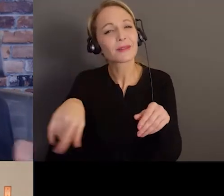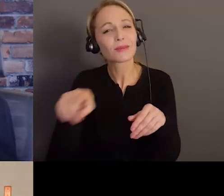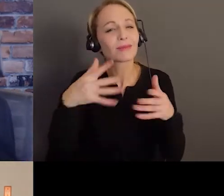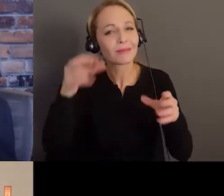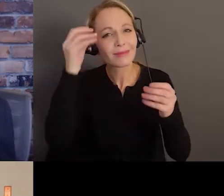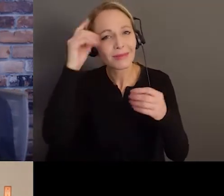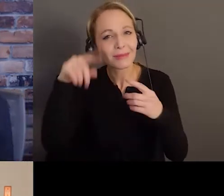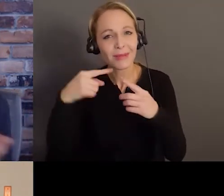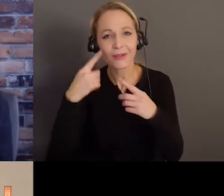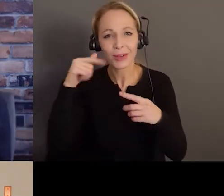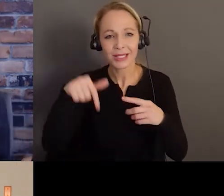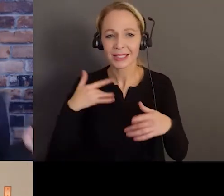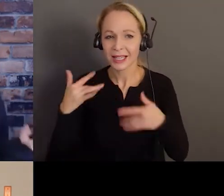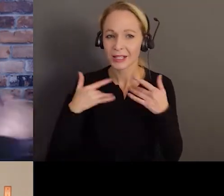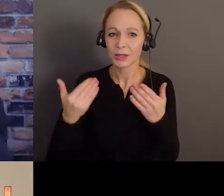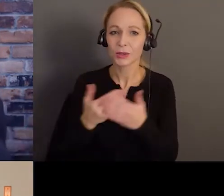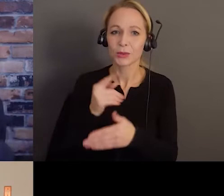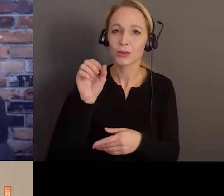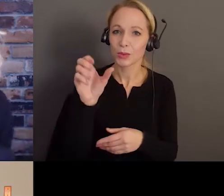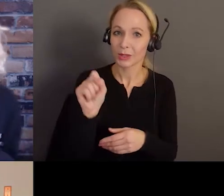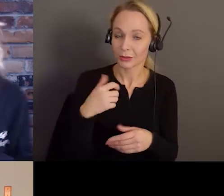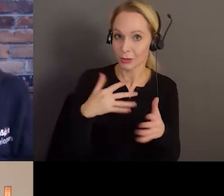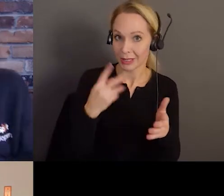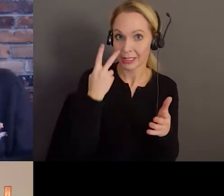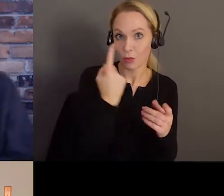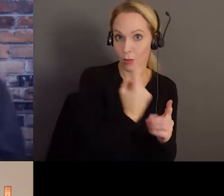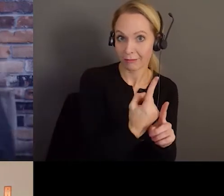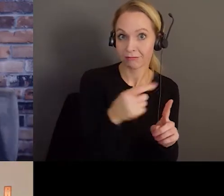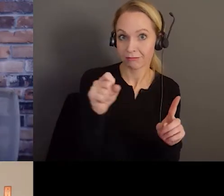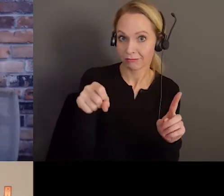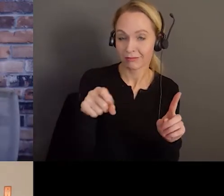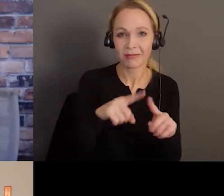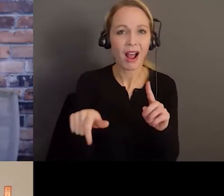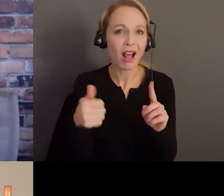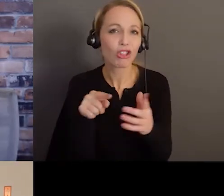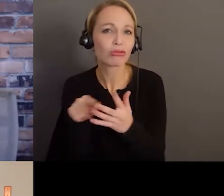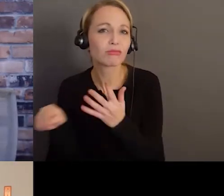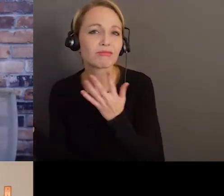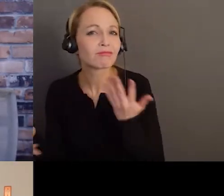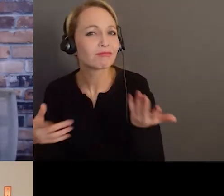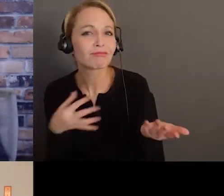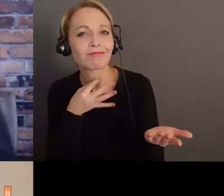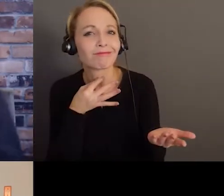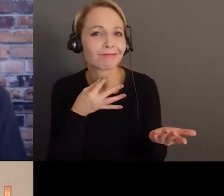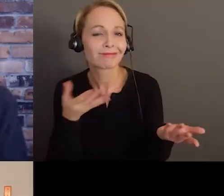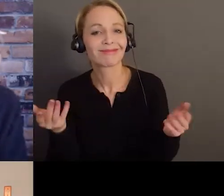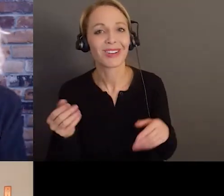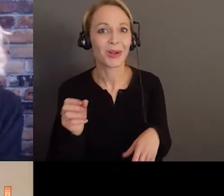WE HAVE SEEN ONE AND WHAT MIGHT BE OTHERS? GREAT QUESTION.